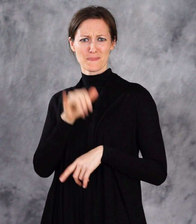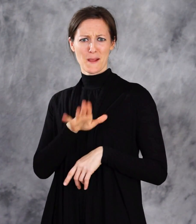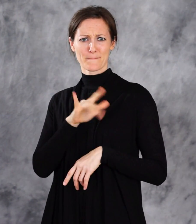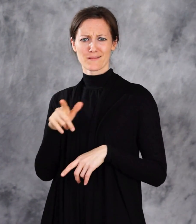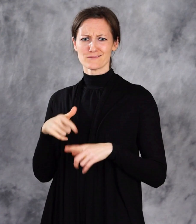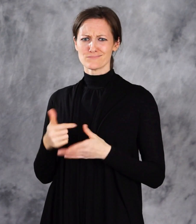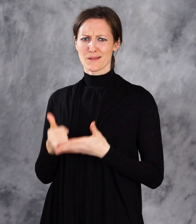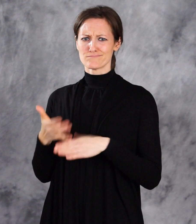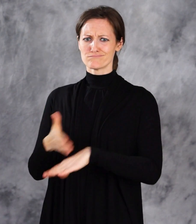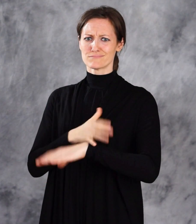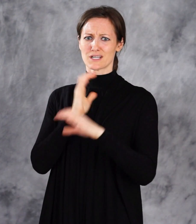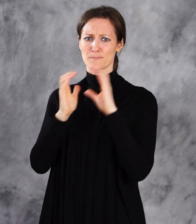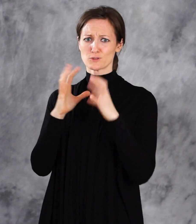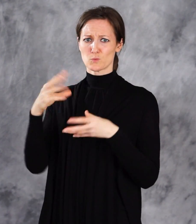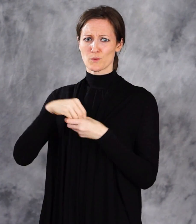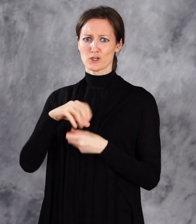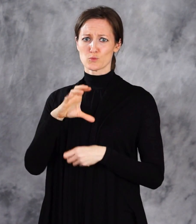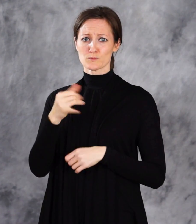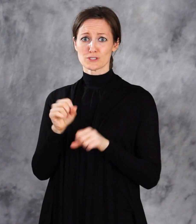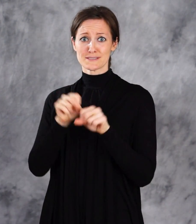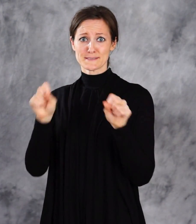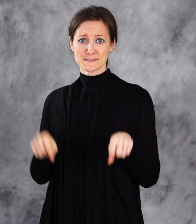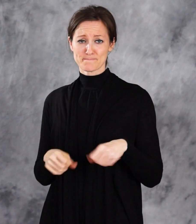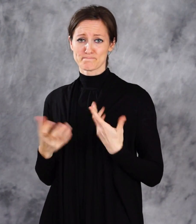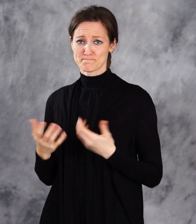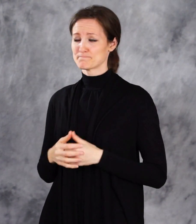for the bill to improve communication within the criminal justice system